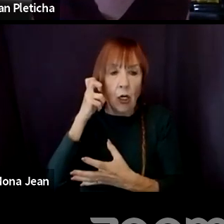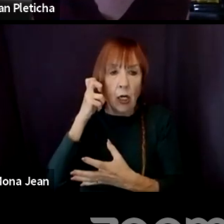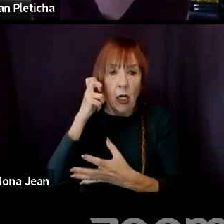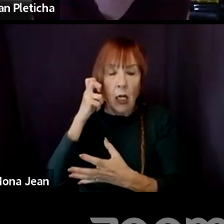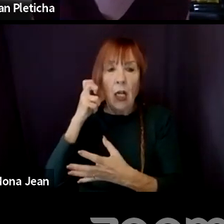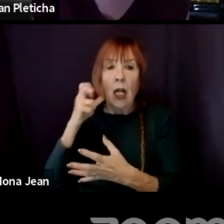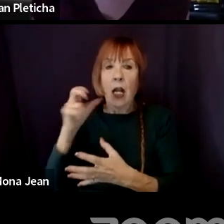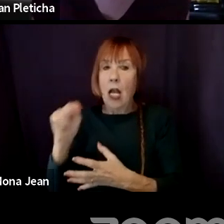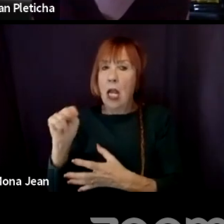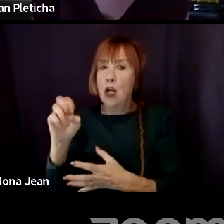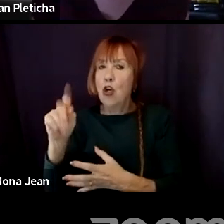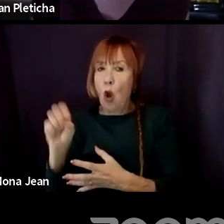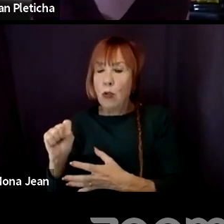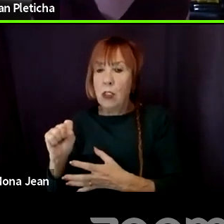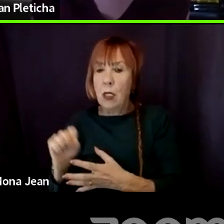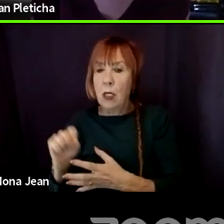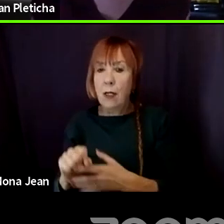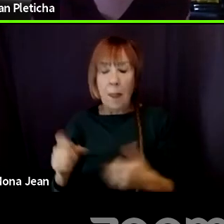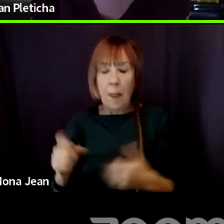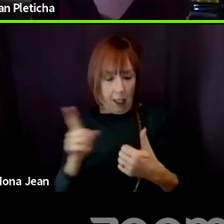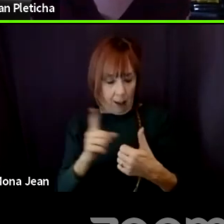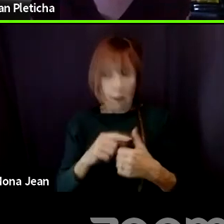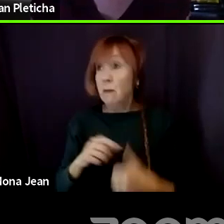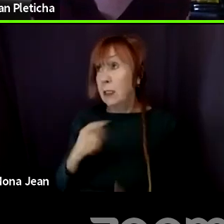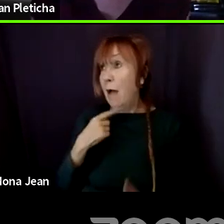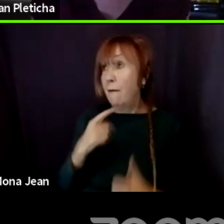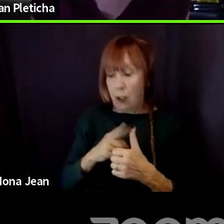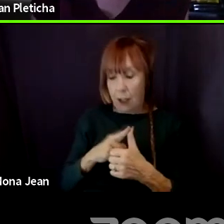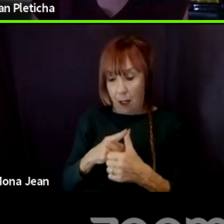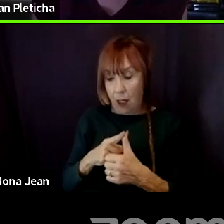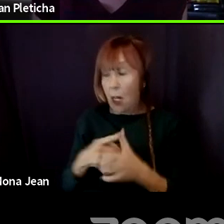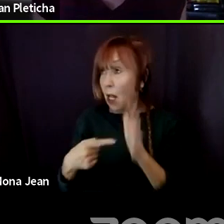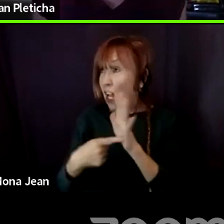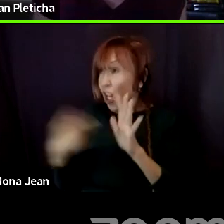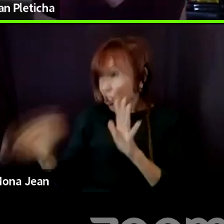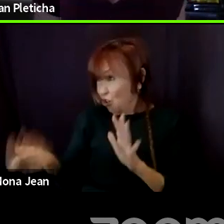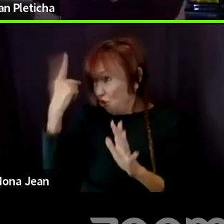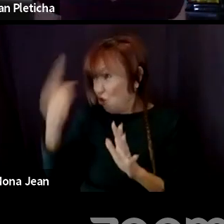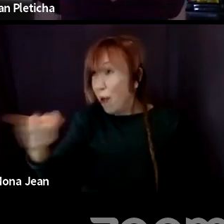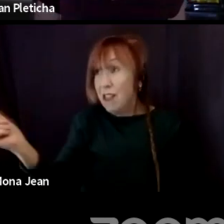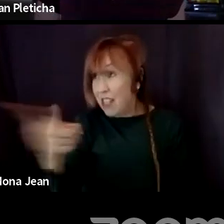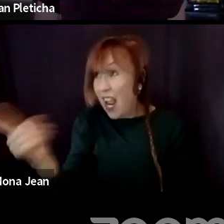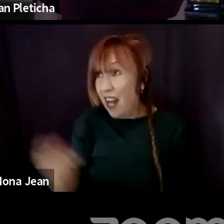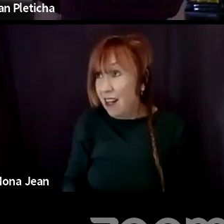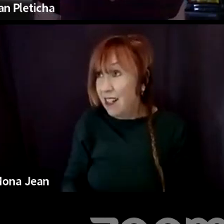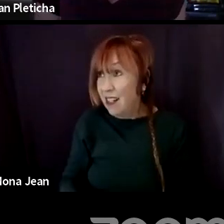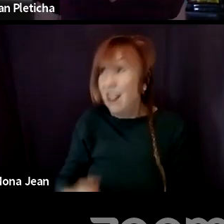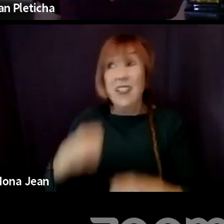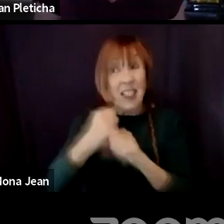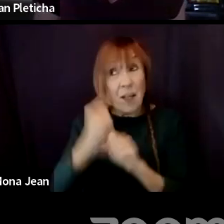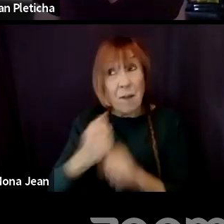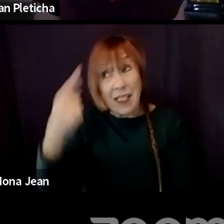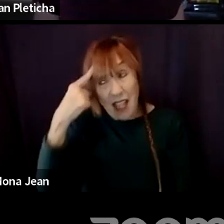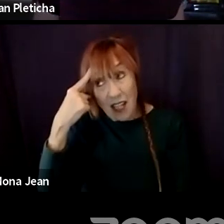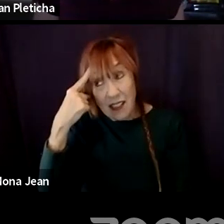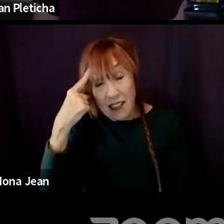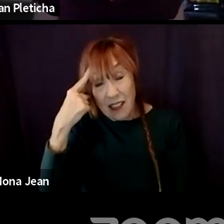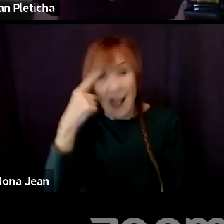A, do you get it? Does this makes sense? That's just, if you have to look at it simply, It's huge.